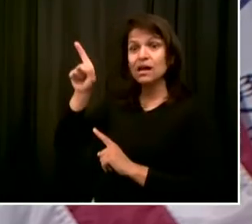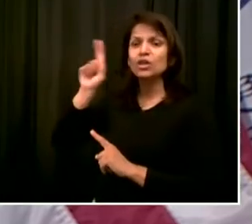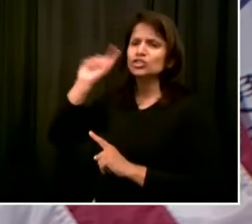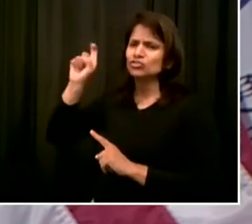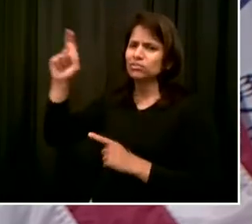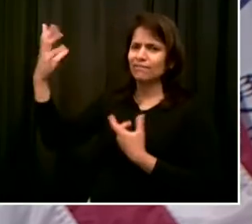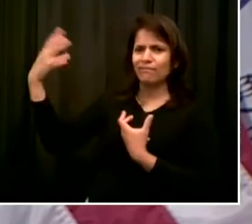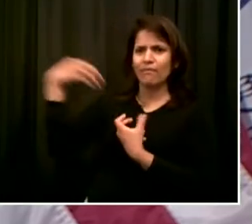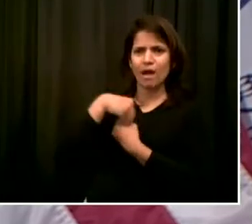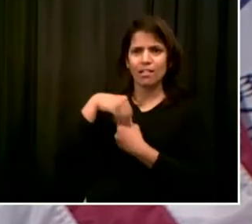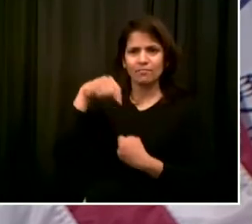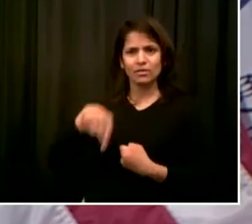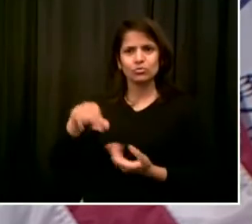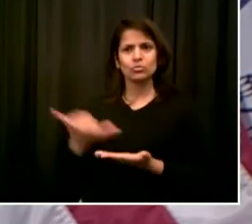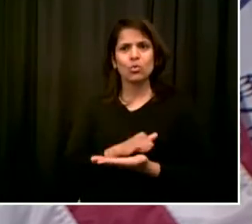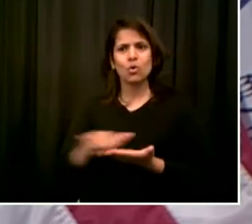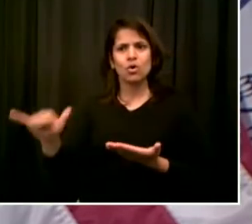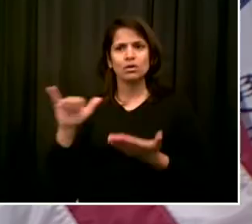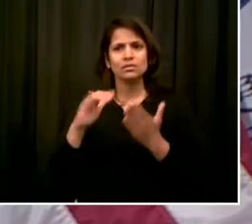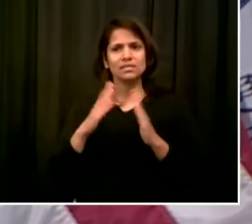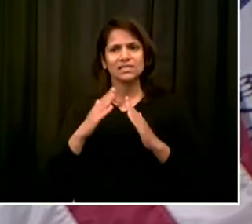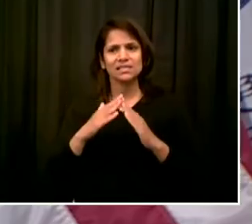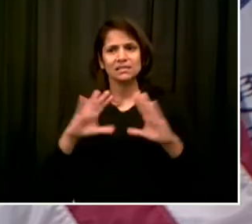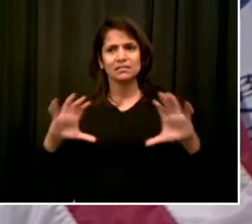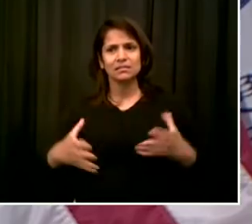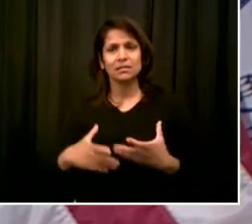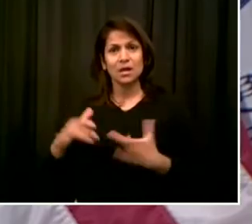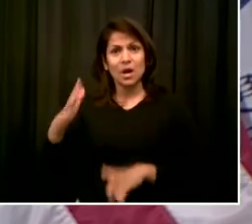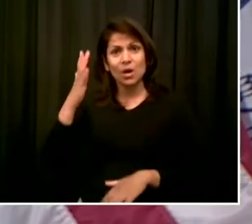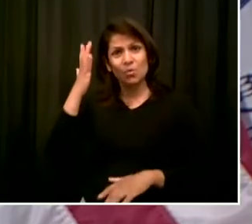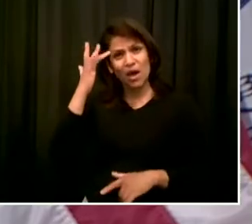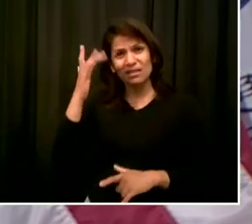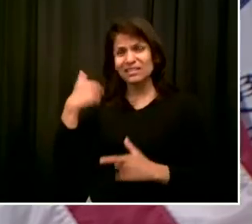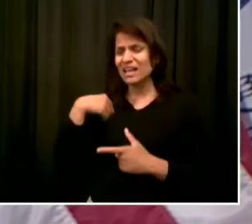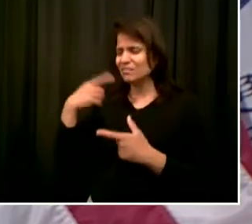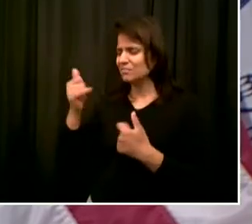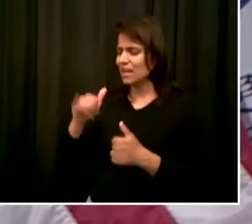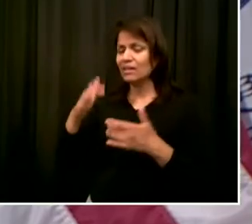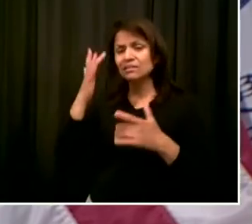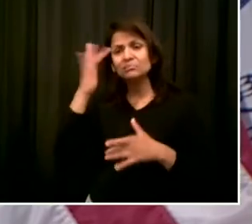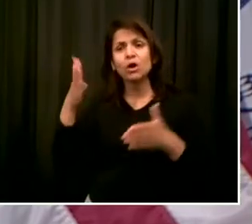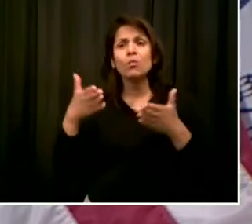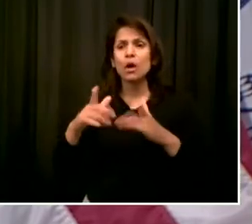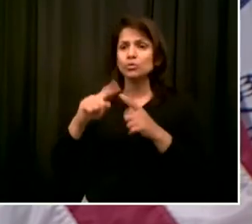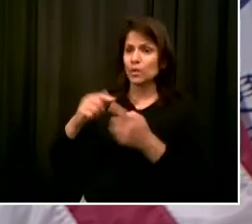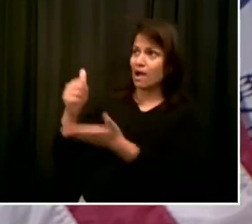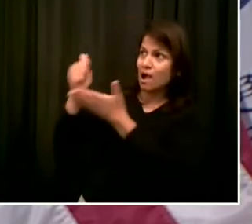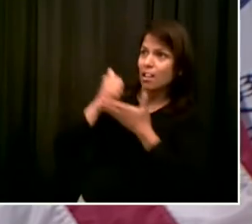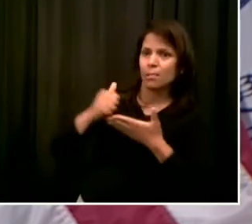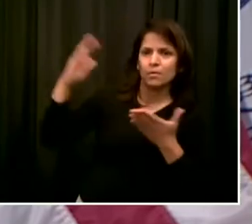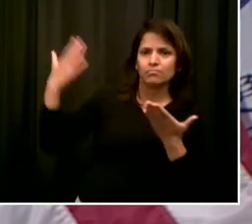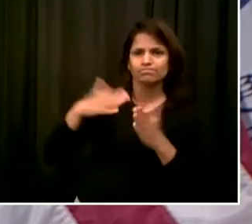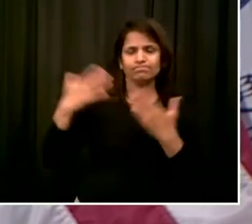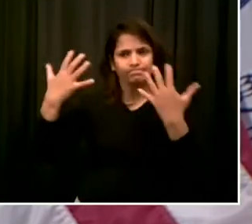THE ABILITY TO HAVE THOSE PAYMENT PLANS. IF THEY DO NOT, WE COULD HAVE A CONTRADICTION WHERE PEOPLE DO NOT HAVE NMOEY ANDT HEY ANCNT O PAY AND THIS IS NOT GOOD FOR